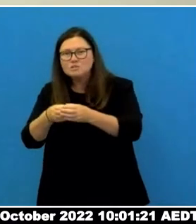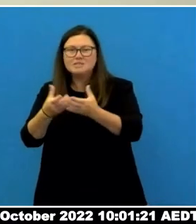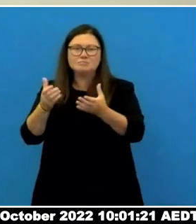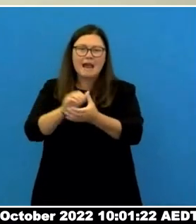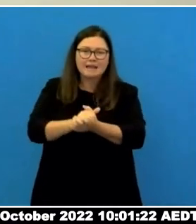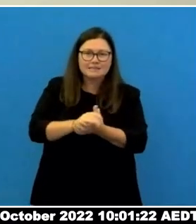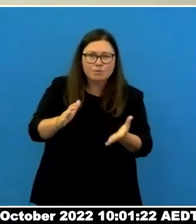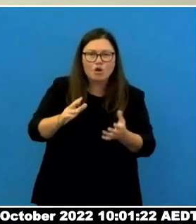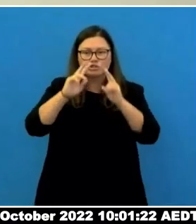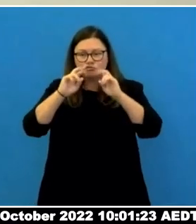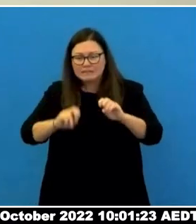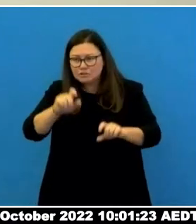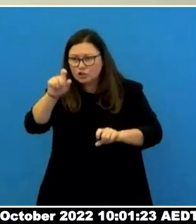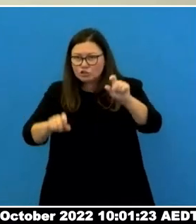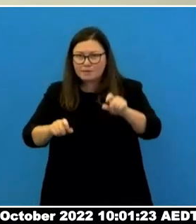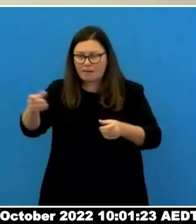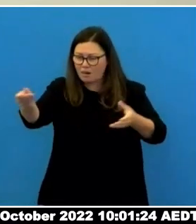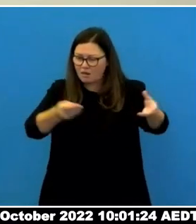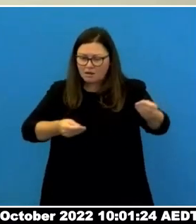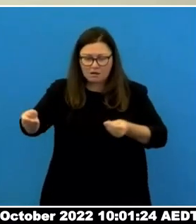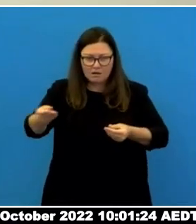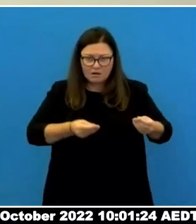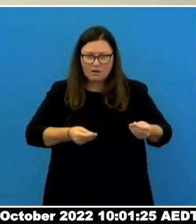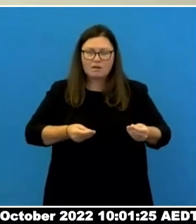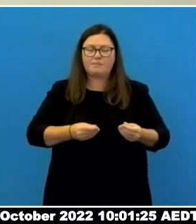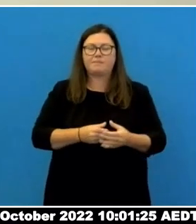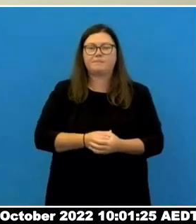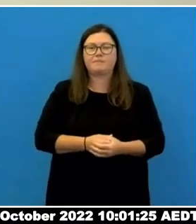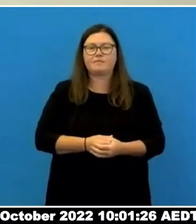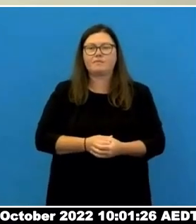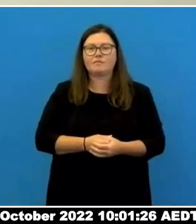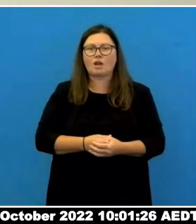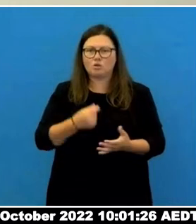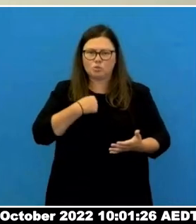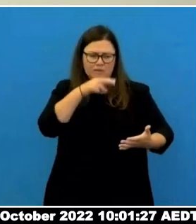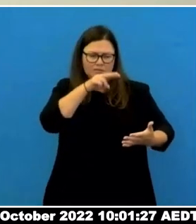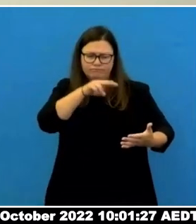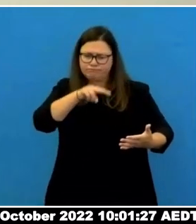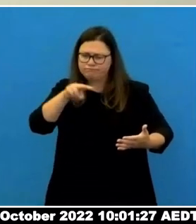And across the consultations and submissions, several things were consistently identified